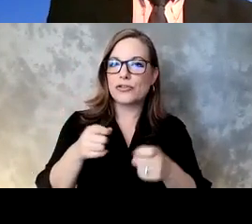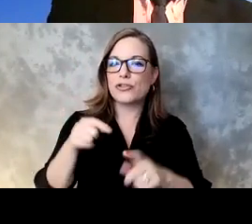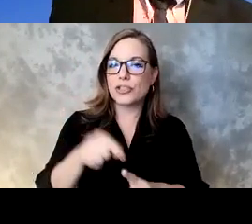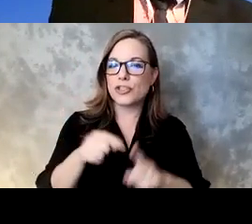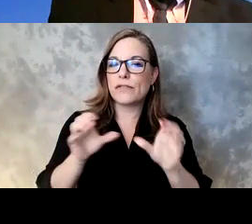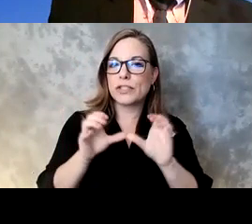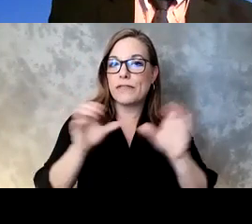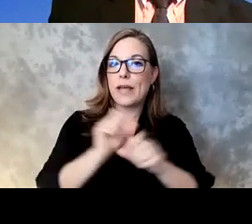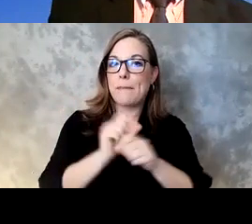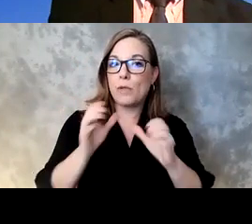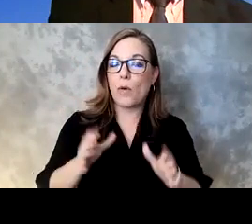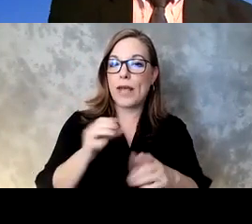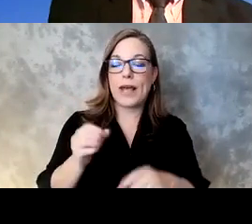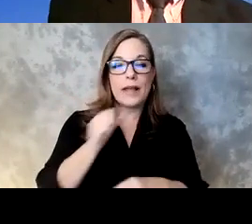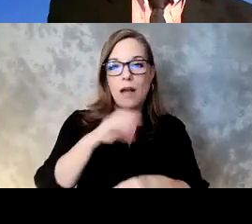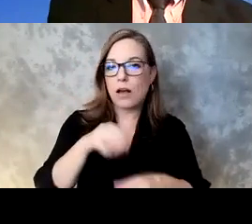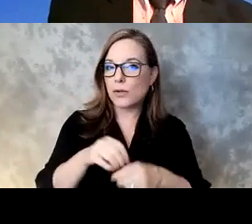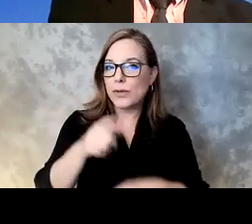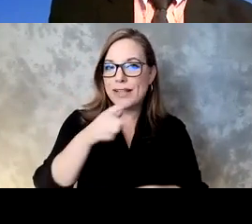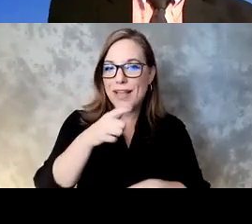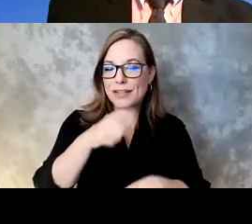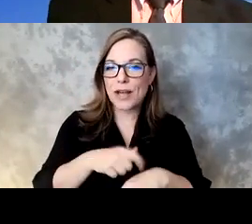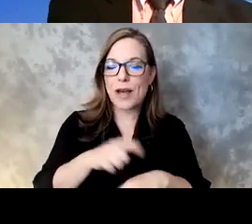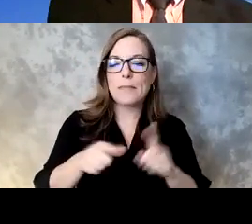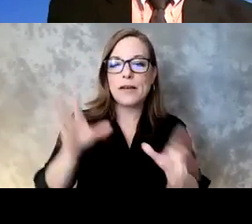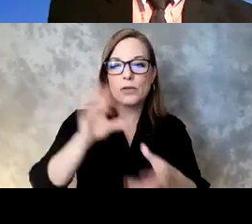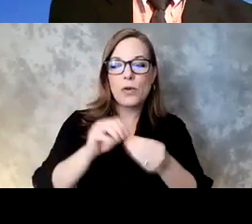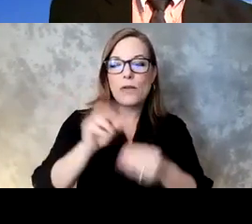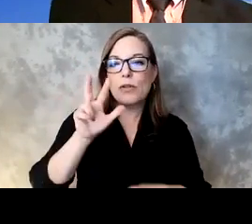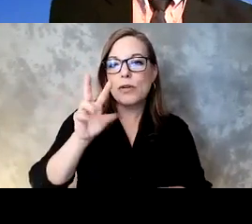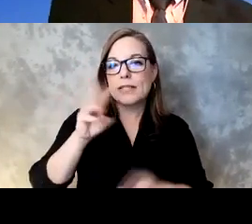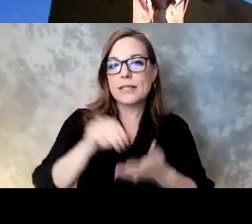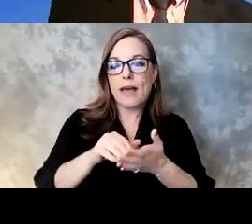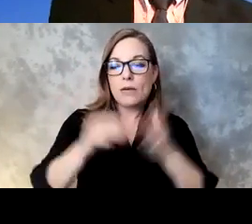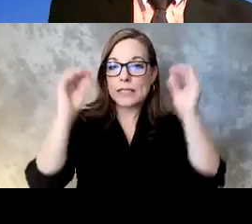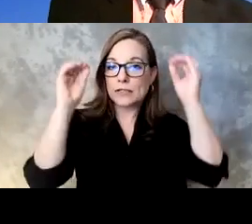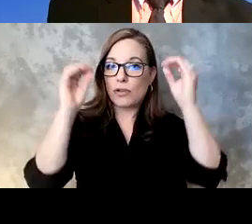and excluding lunch for a total of 36,000 instructional minutes total over a school